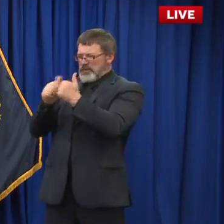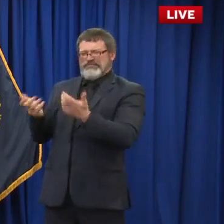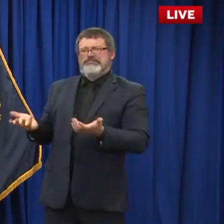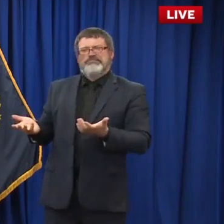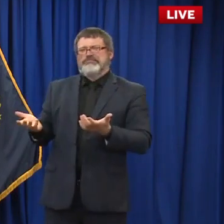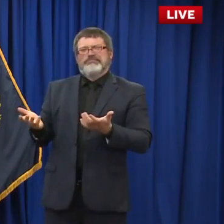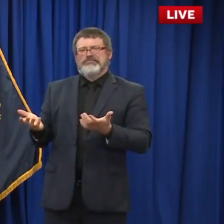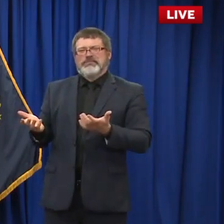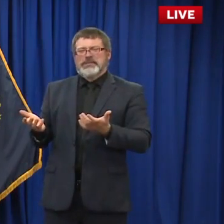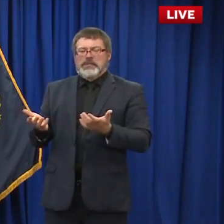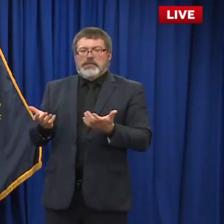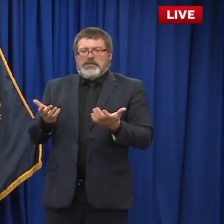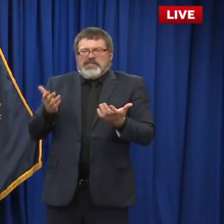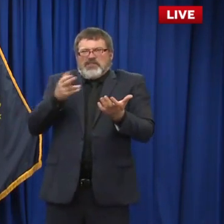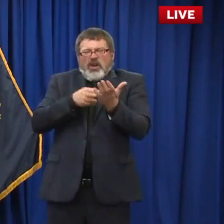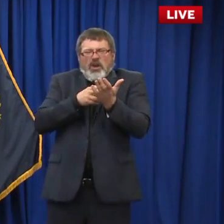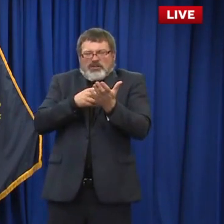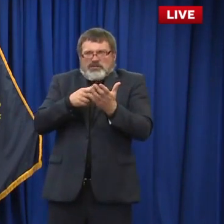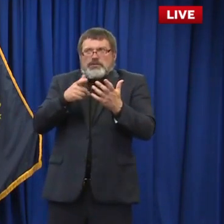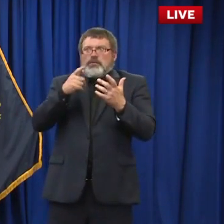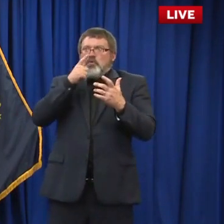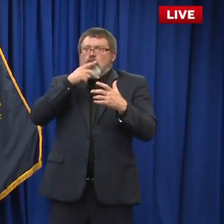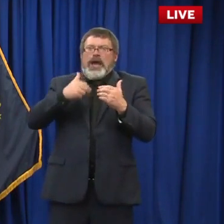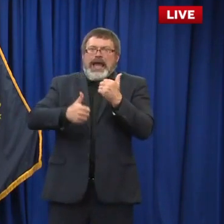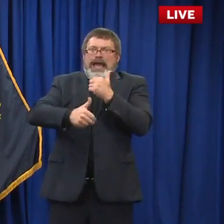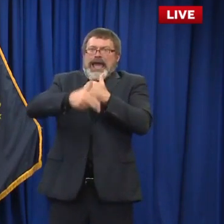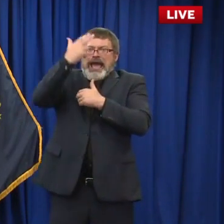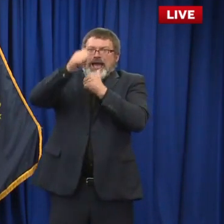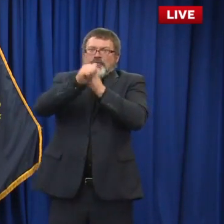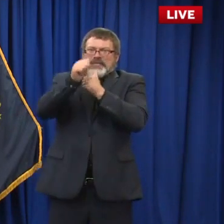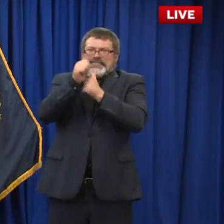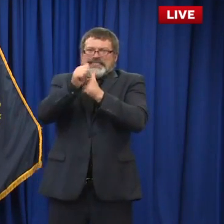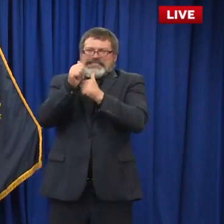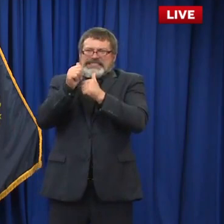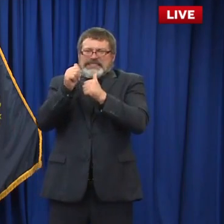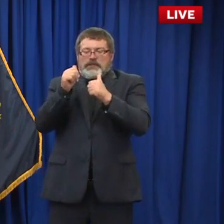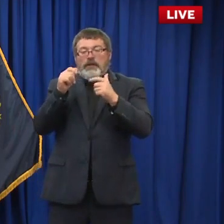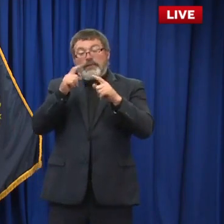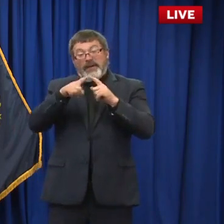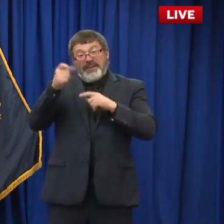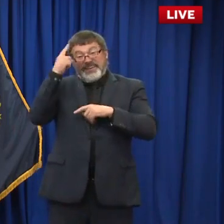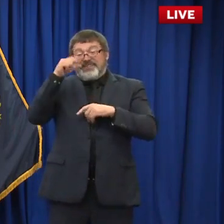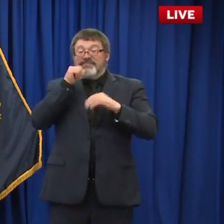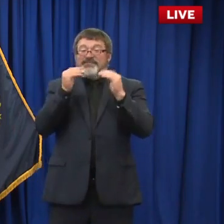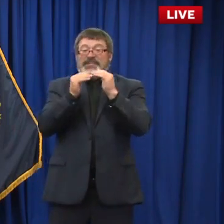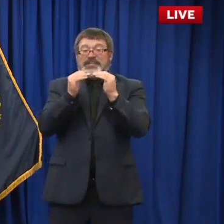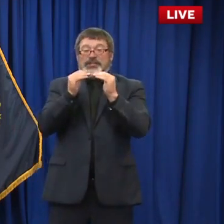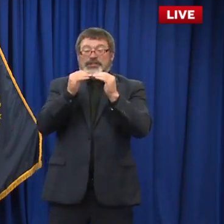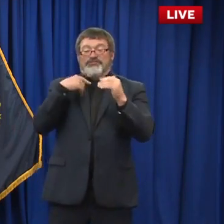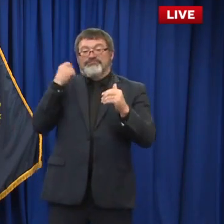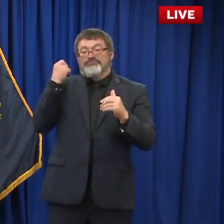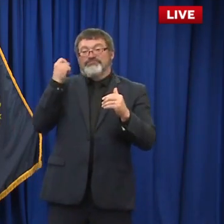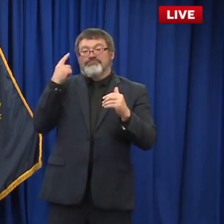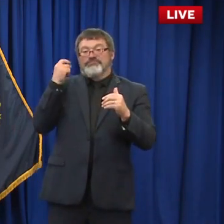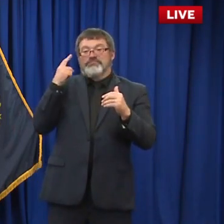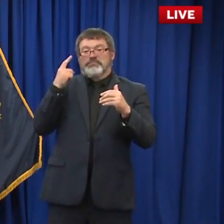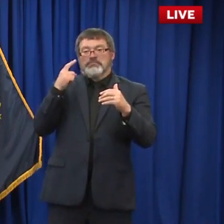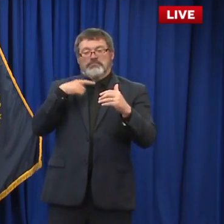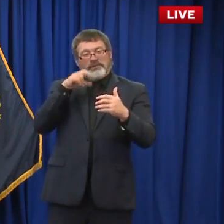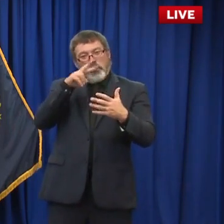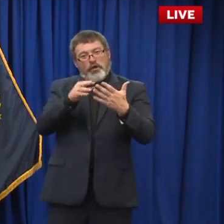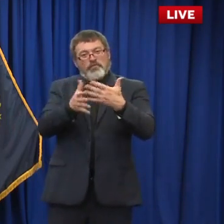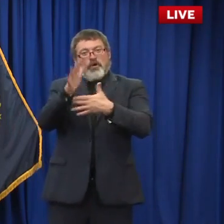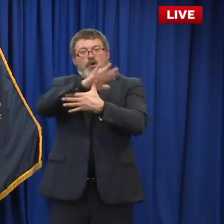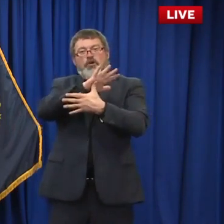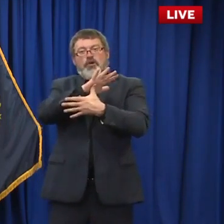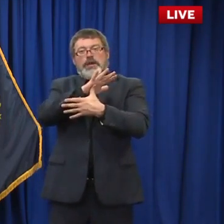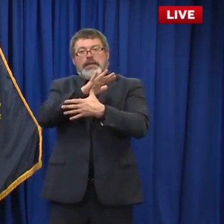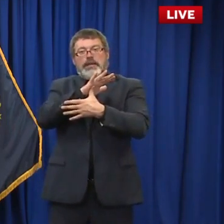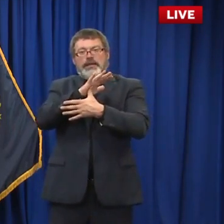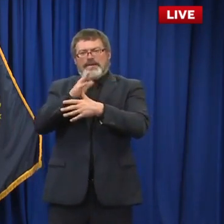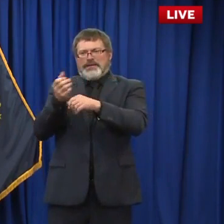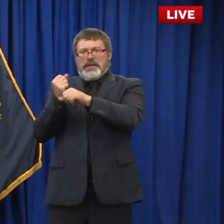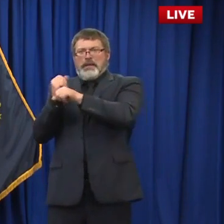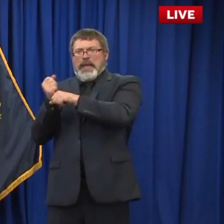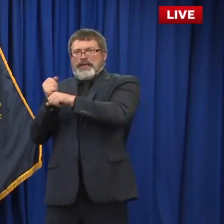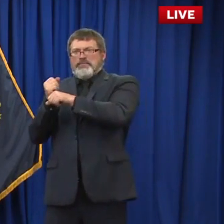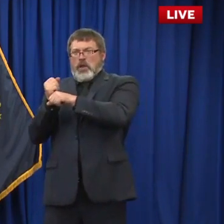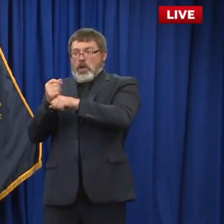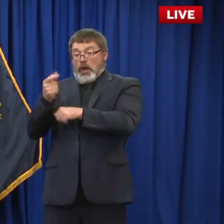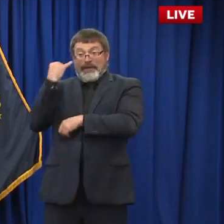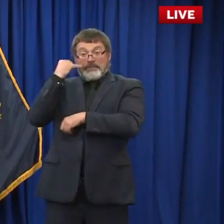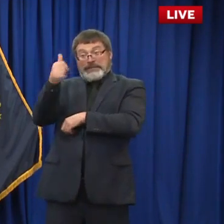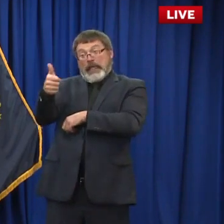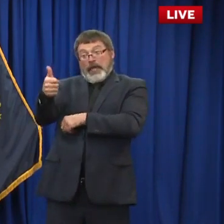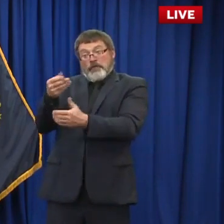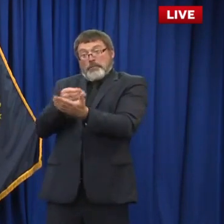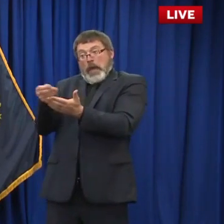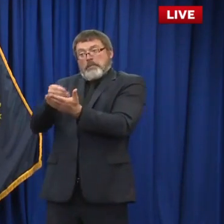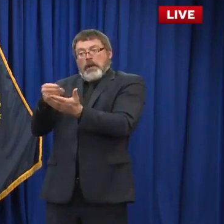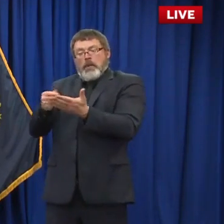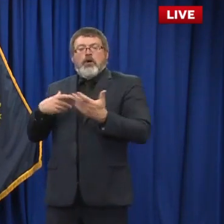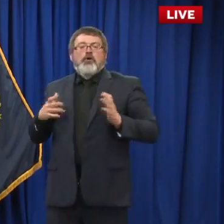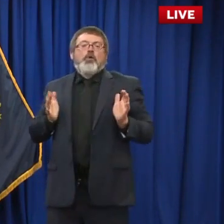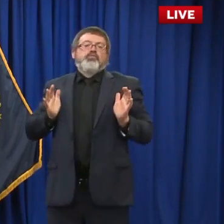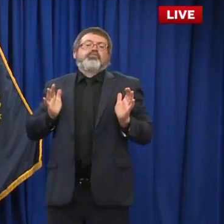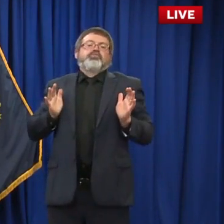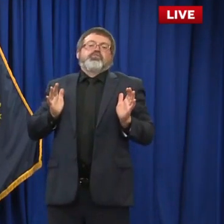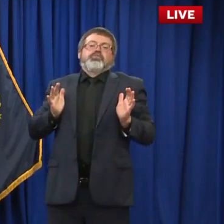THESE TYPES OF DEVICES AN REAGENTS FIRST, YEAH, SO I GUESS IN THEY'RE RISK I DON'T WANT TO -- THEORY, I DON'T WANT TO USE THE WORD FAIR, BUT LET'S GET OUR DEVICES STRAIGHT.